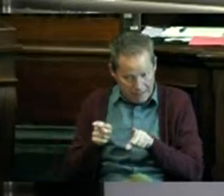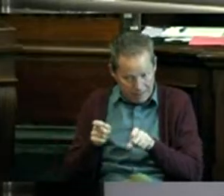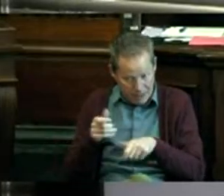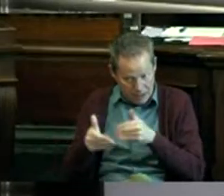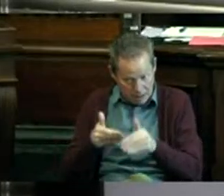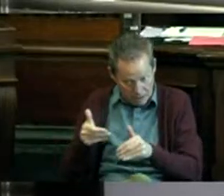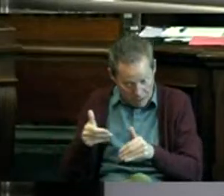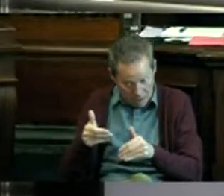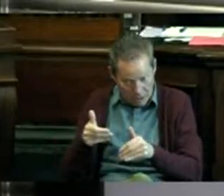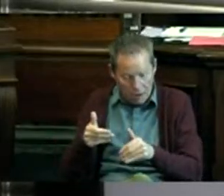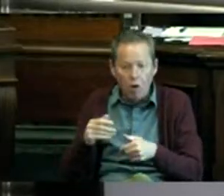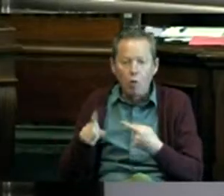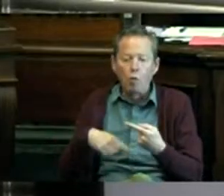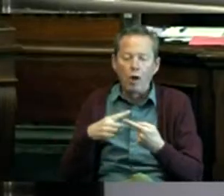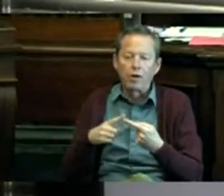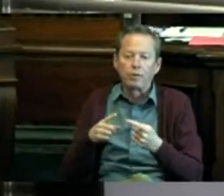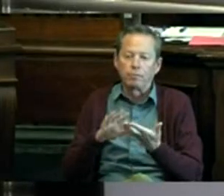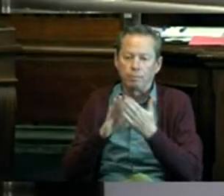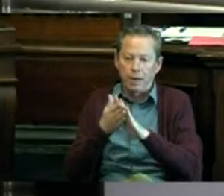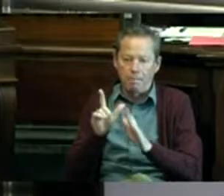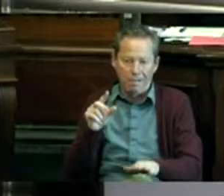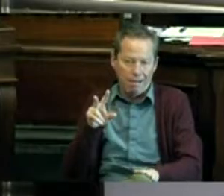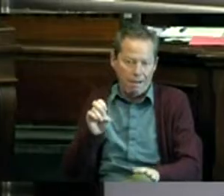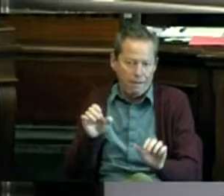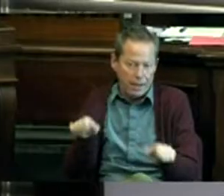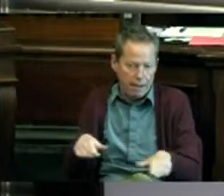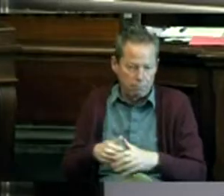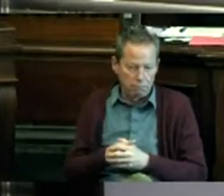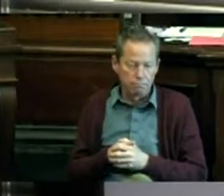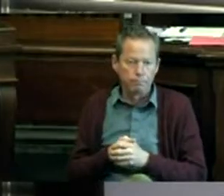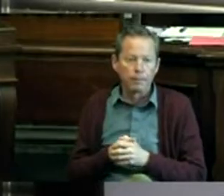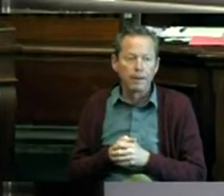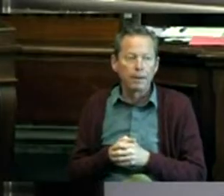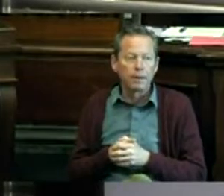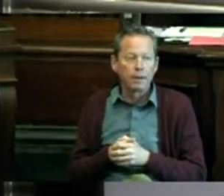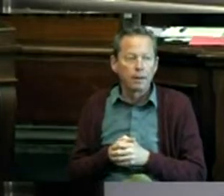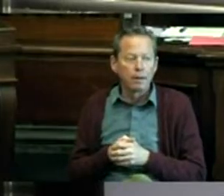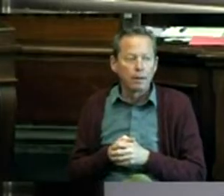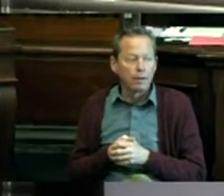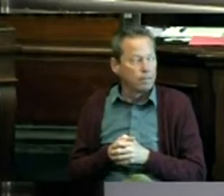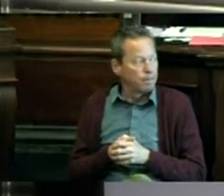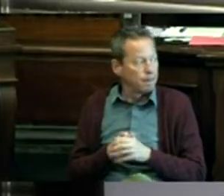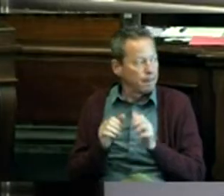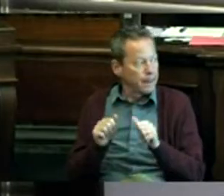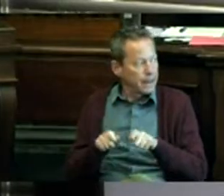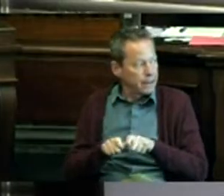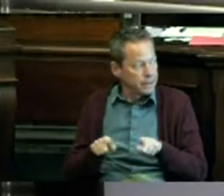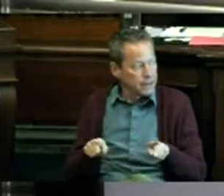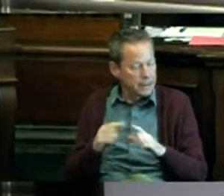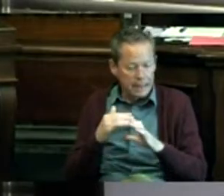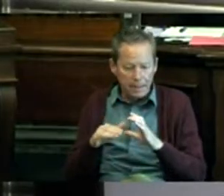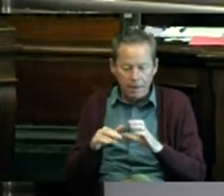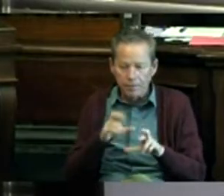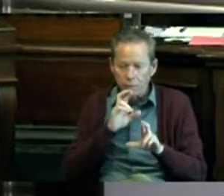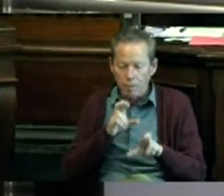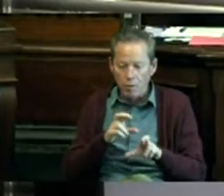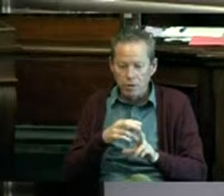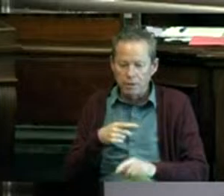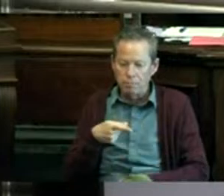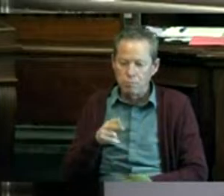us halfway through and much earlier if we keep moving with this pace, how things would look